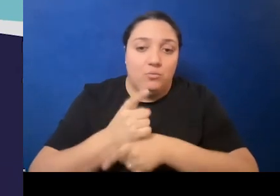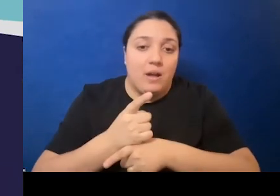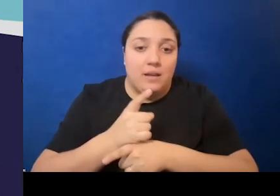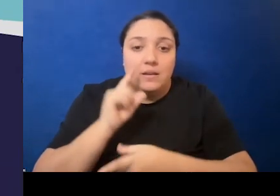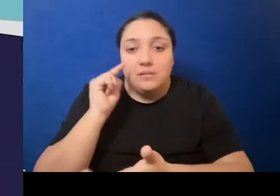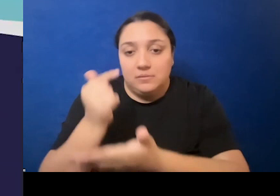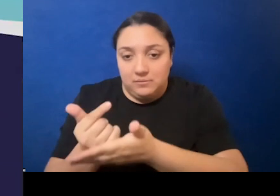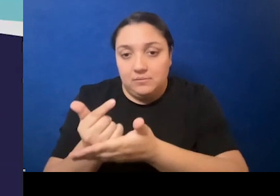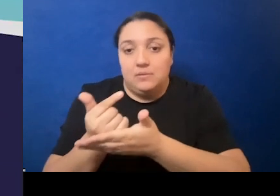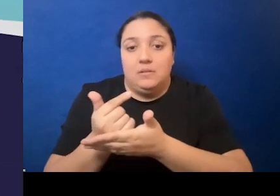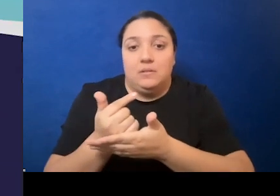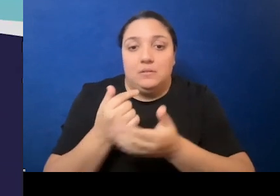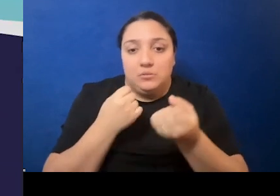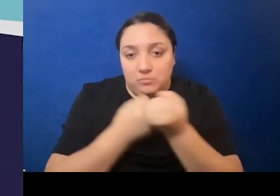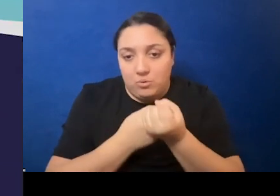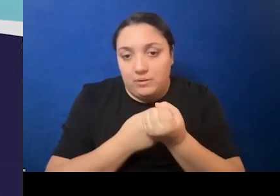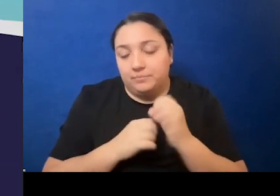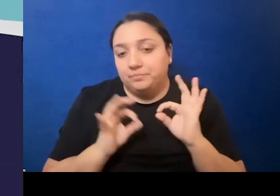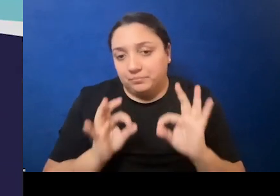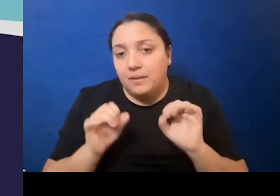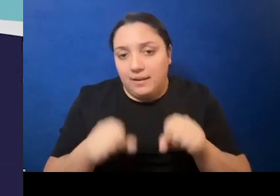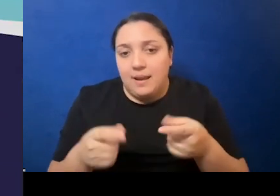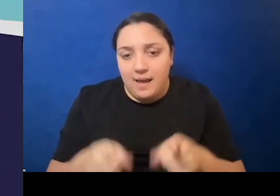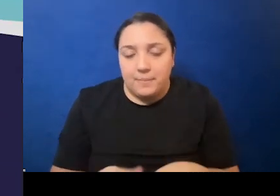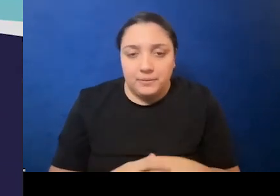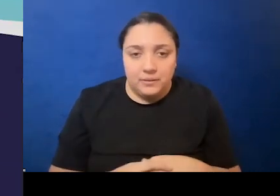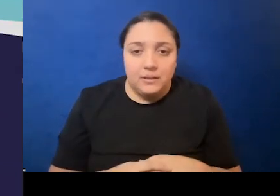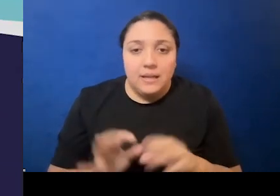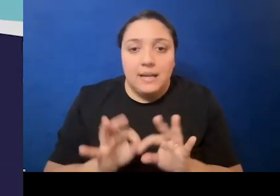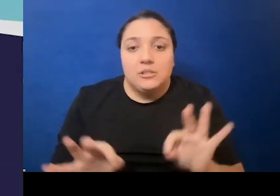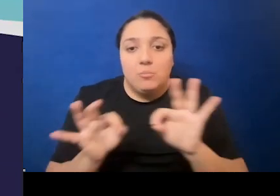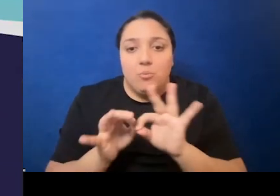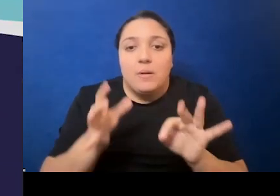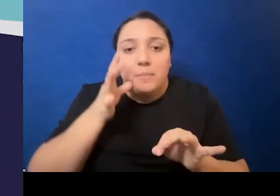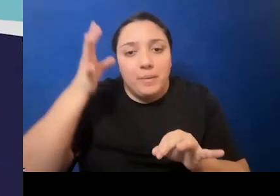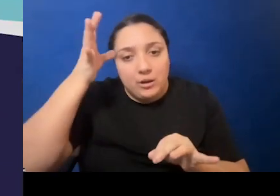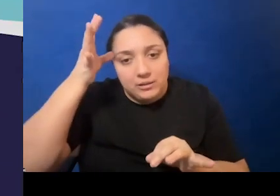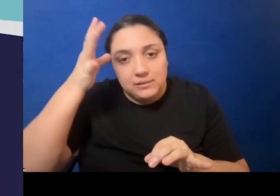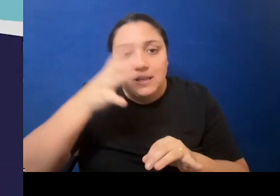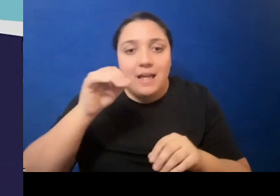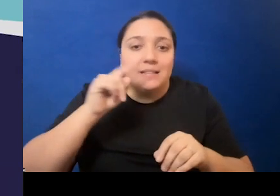GRADUATE WITH THE RIGHT SUPPORTS. IT CAN HAPPEN. IT IS IMPORTANT FOR THE PARENTS